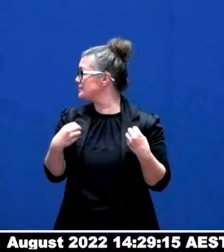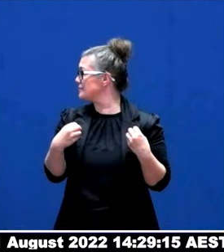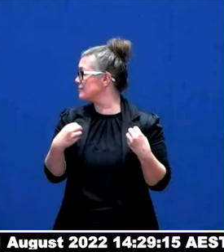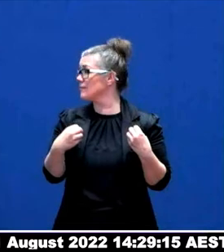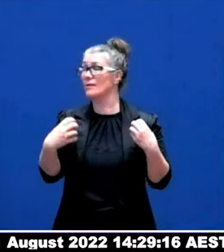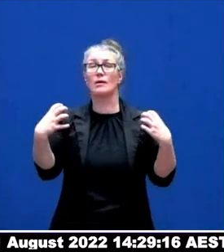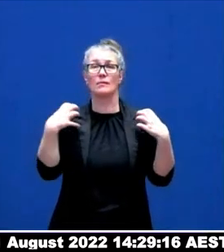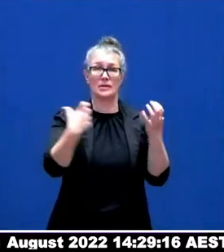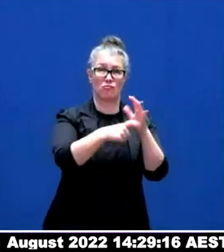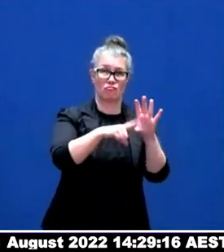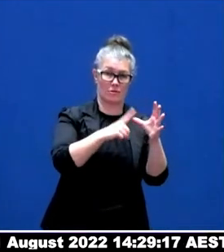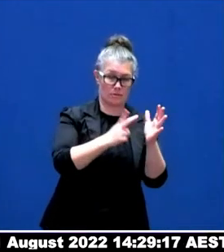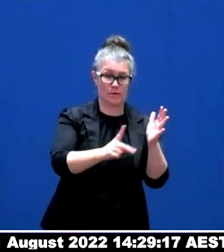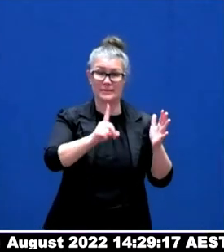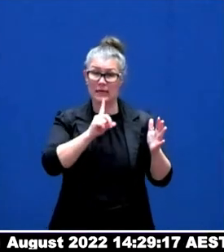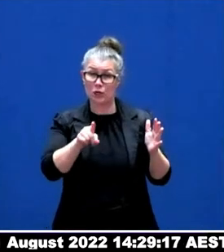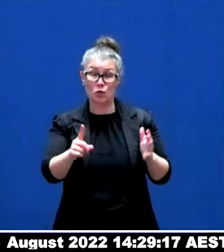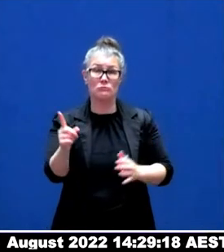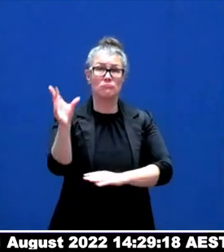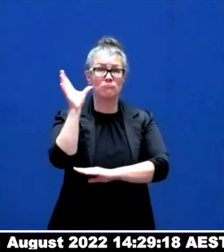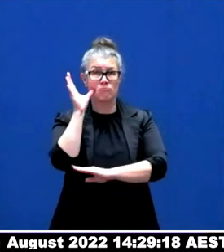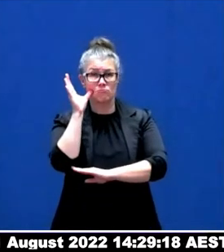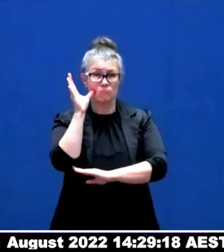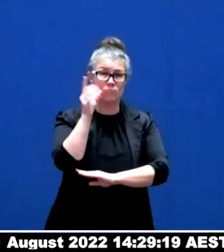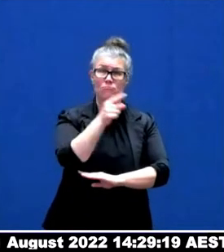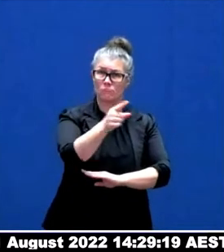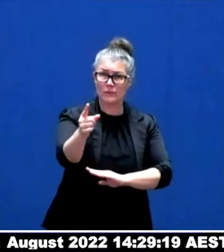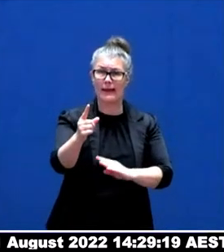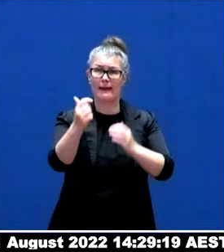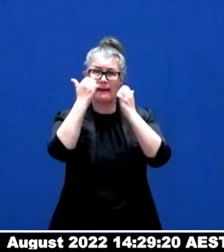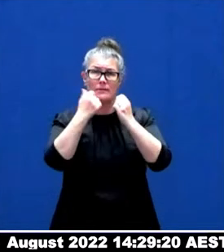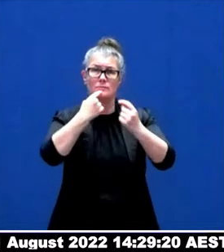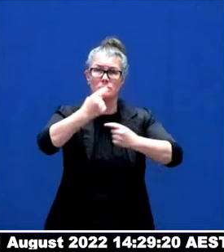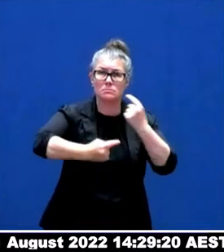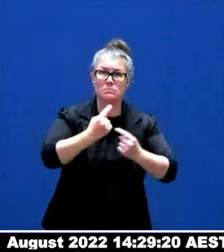Yes, I did. Did you hear Ms Dendle say that the New South Wales government did not